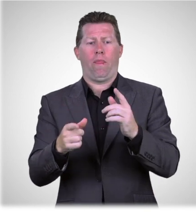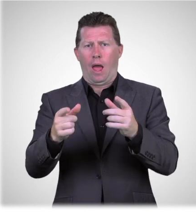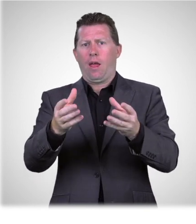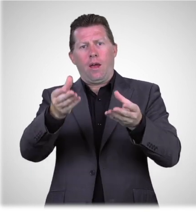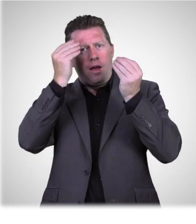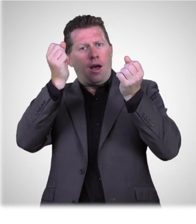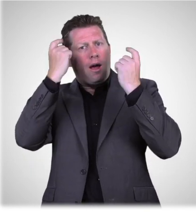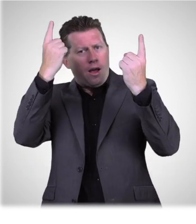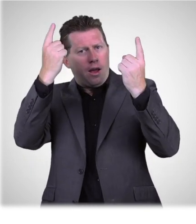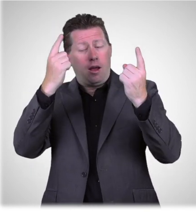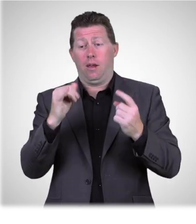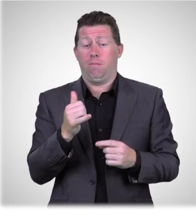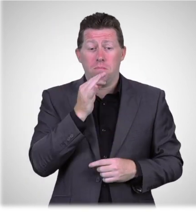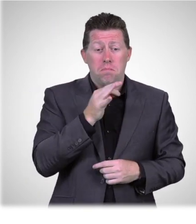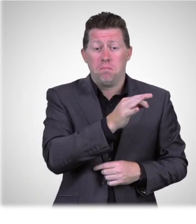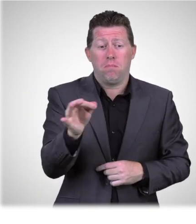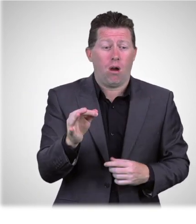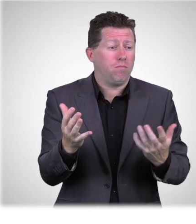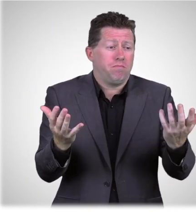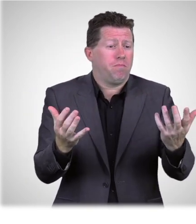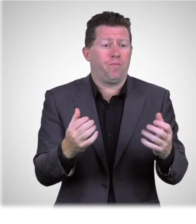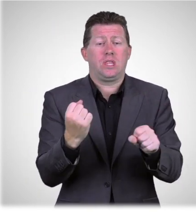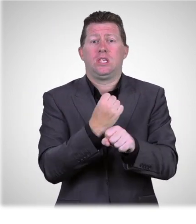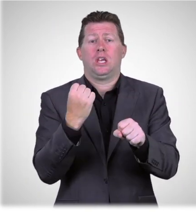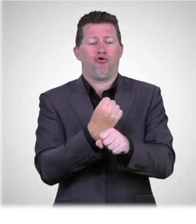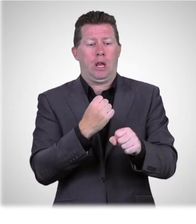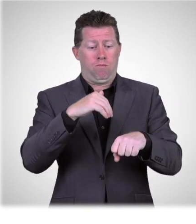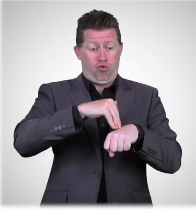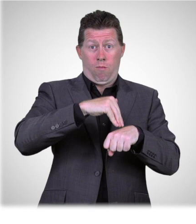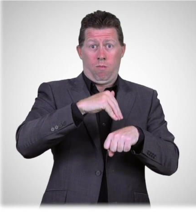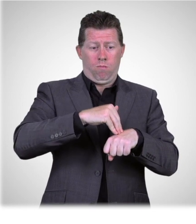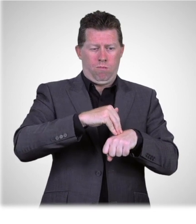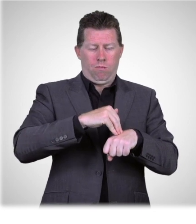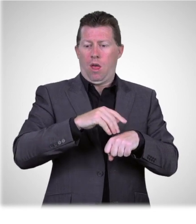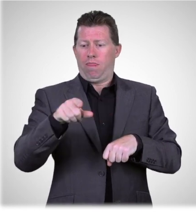You might consider asking students to generate a solution to a practice challenge, or an ethically